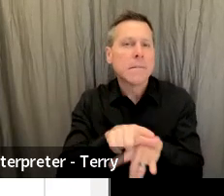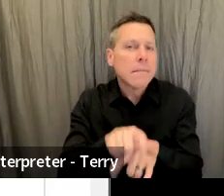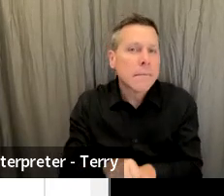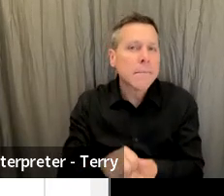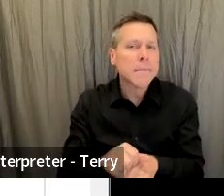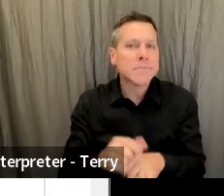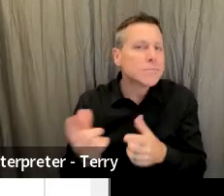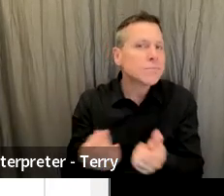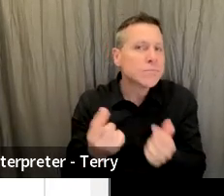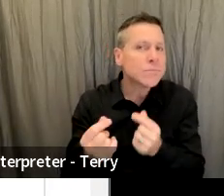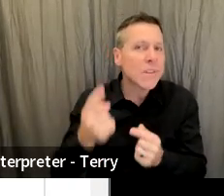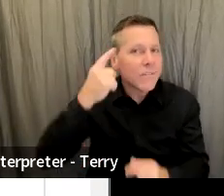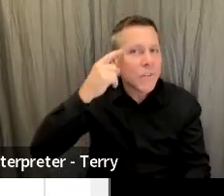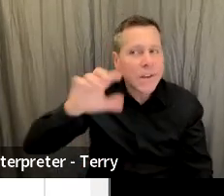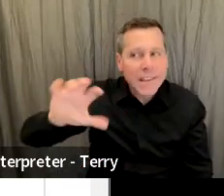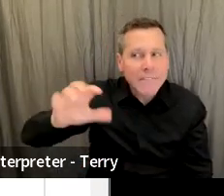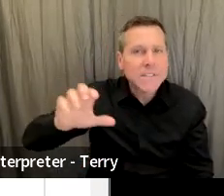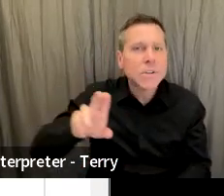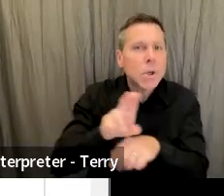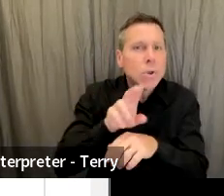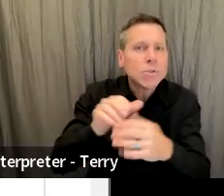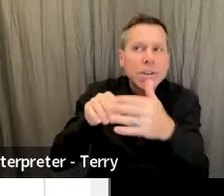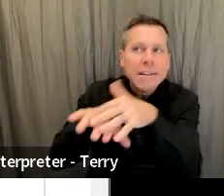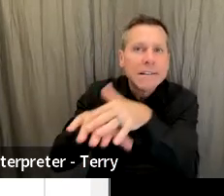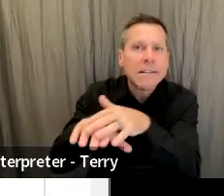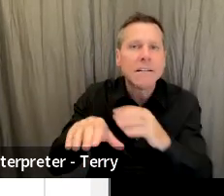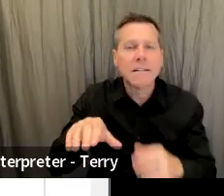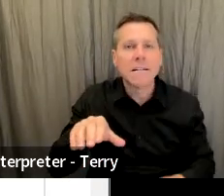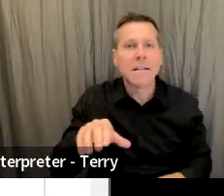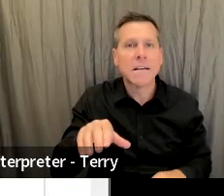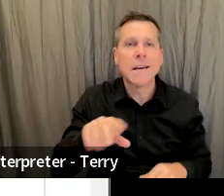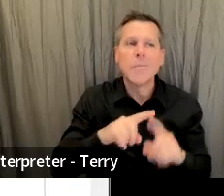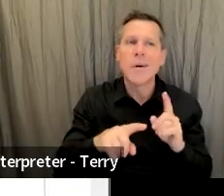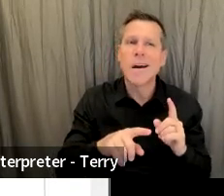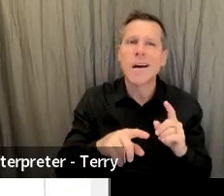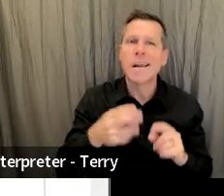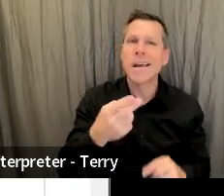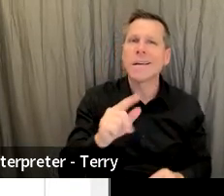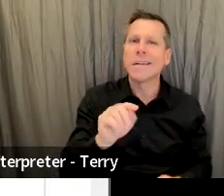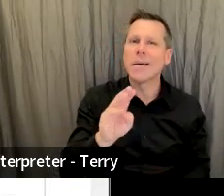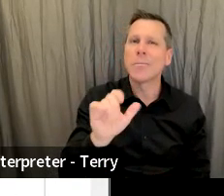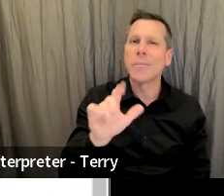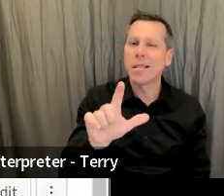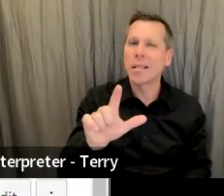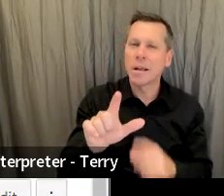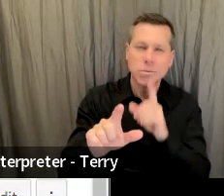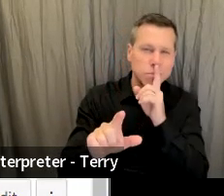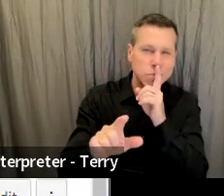canvas and user interface, not been given a lot of instruction on things like beach HTML and things like how to make our pages